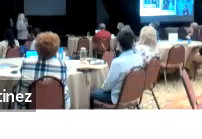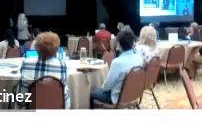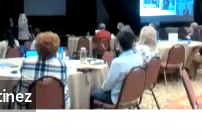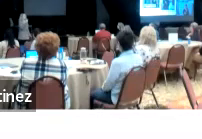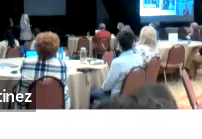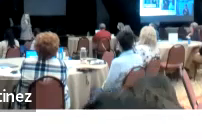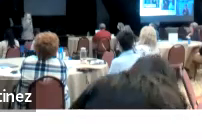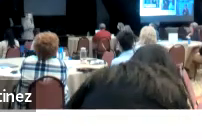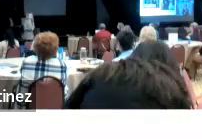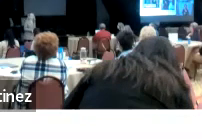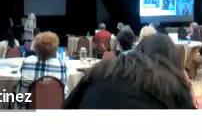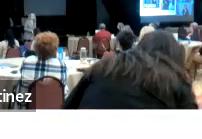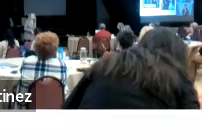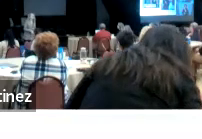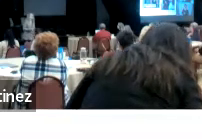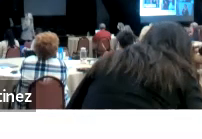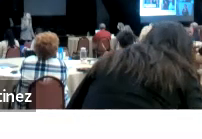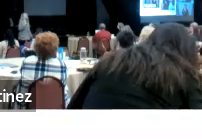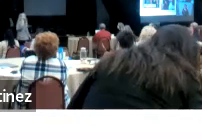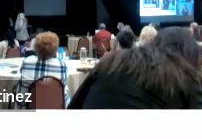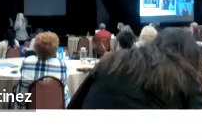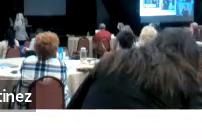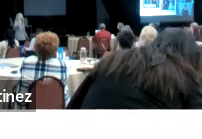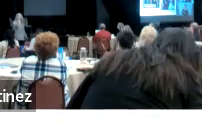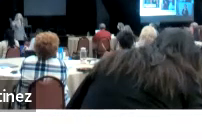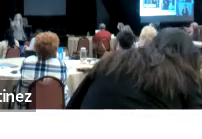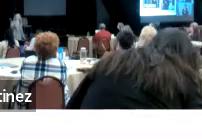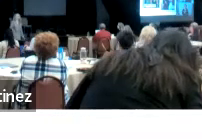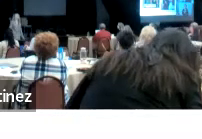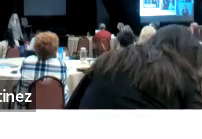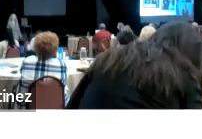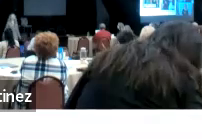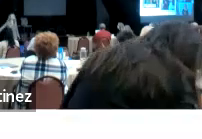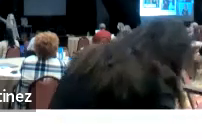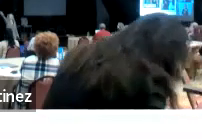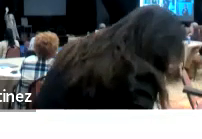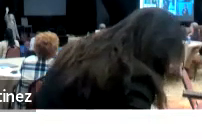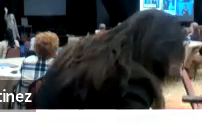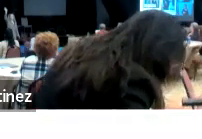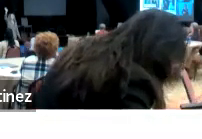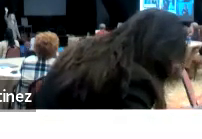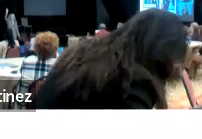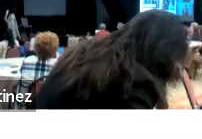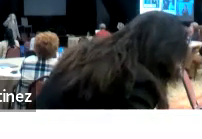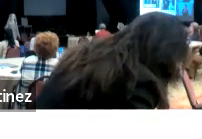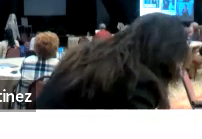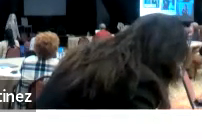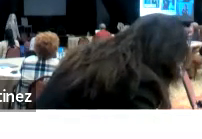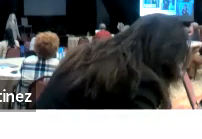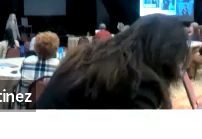case they prepare to fight. We finished this, we opened up the floor to questions. Any questions, any questions?